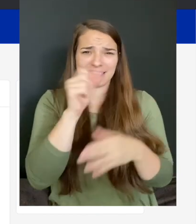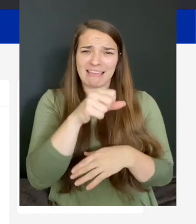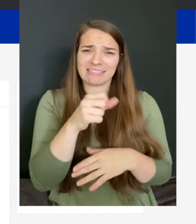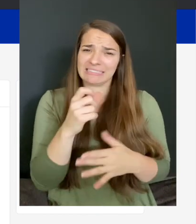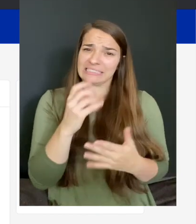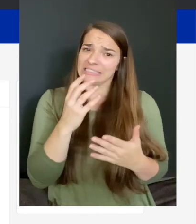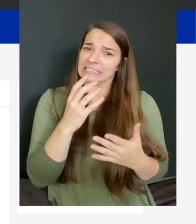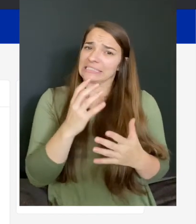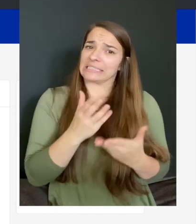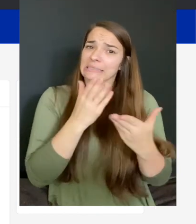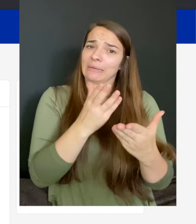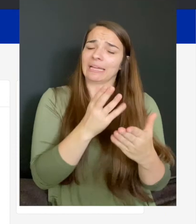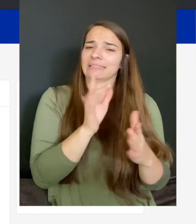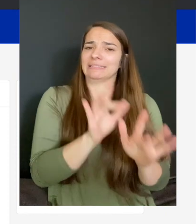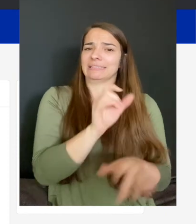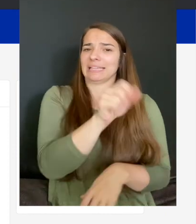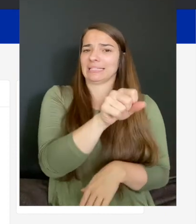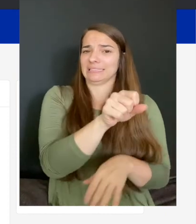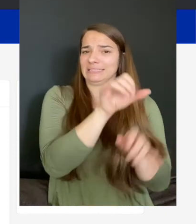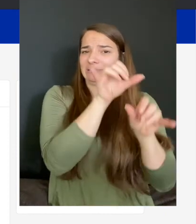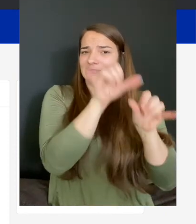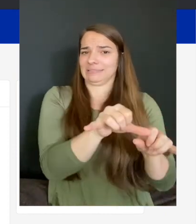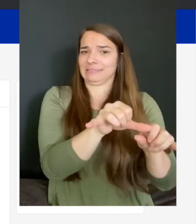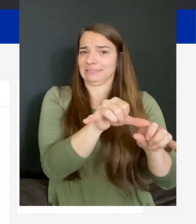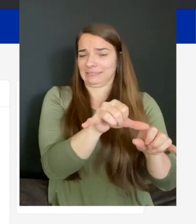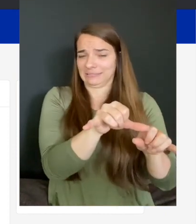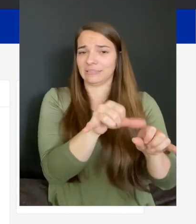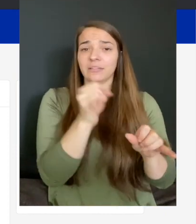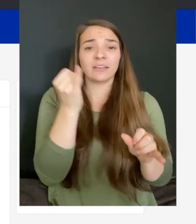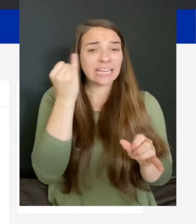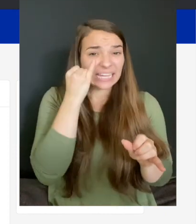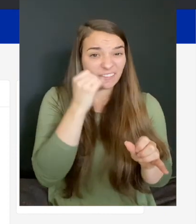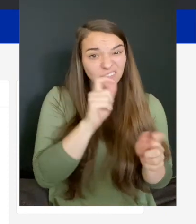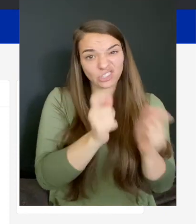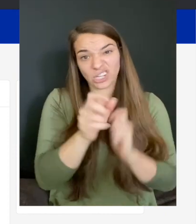this because if you hit no, and we send out important emails from accommodate, you're